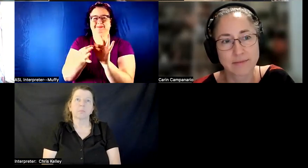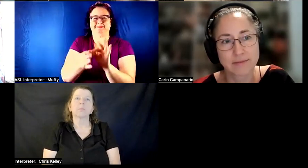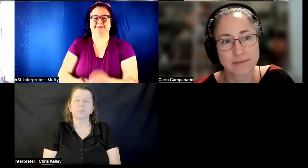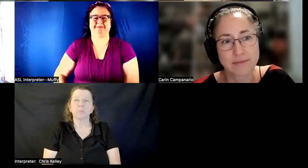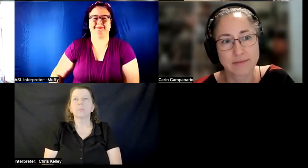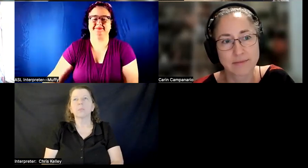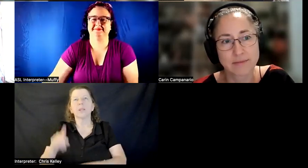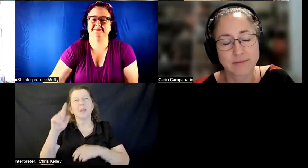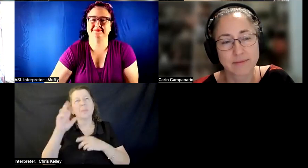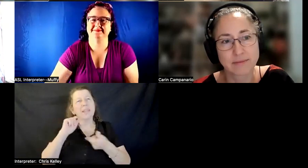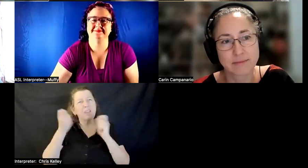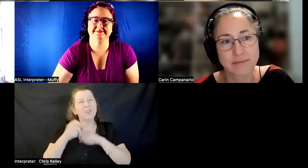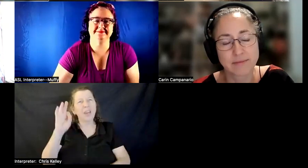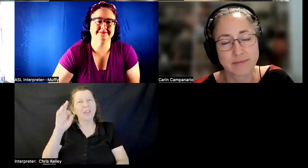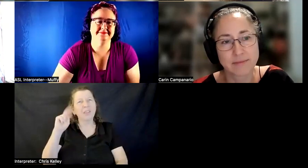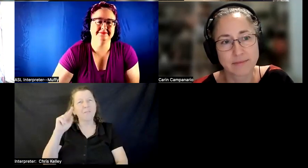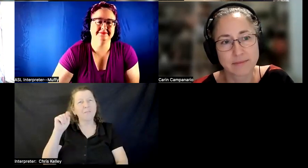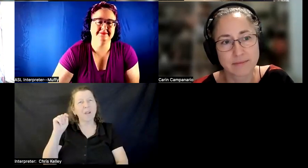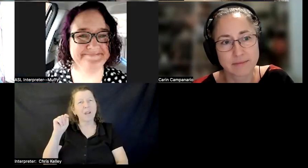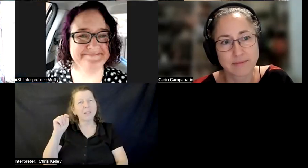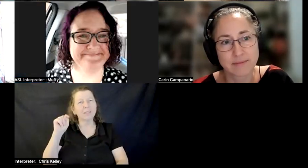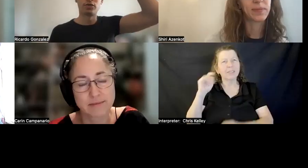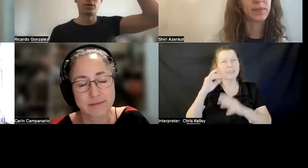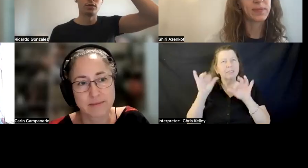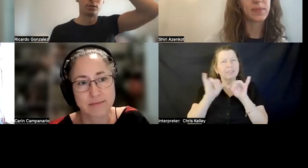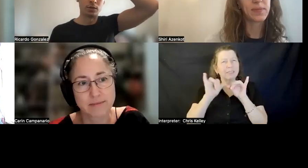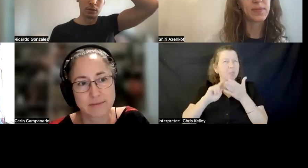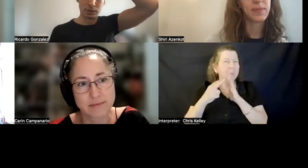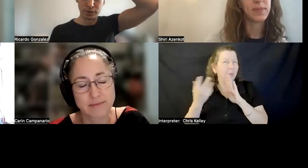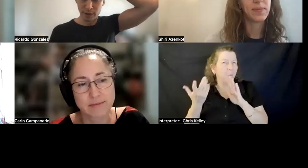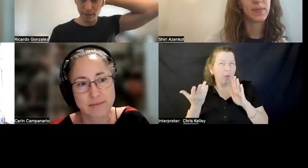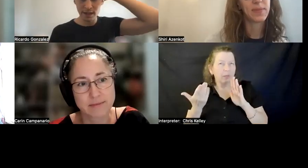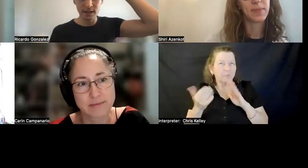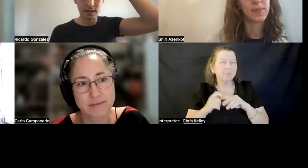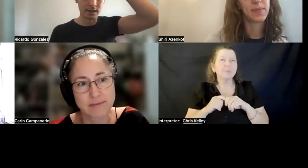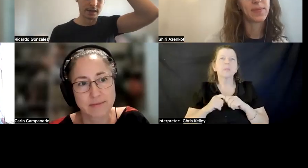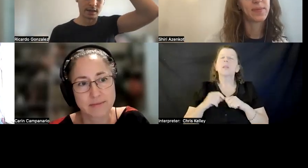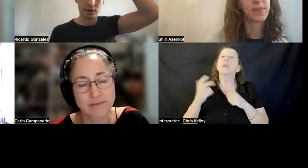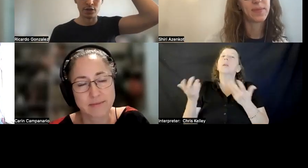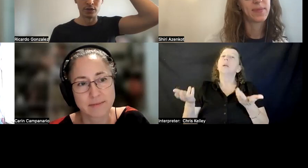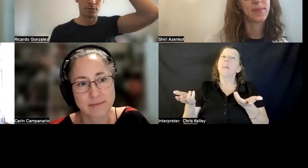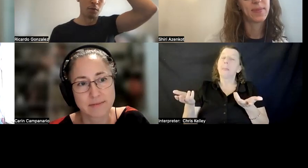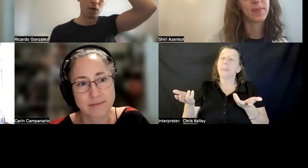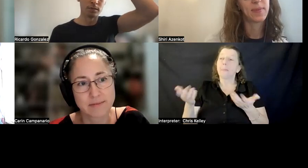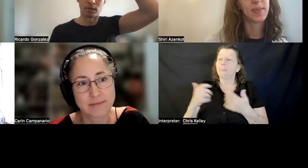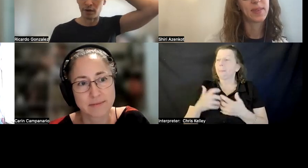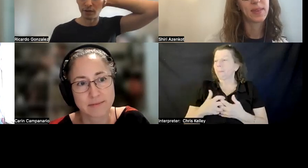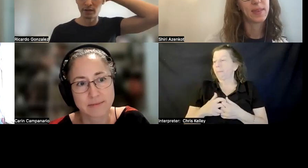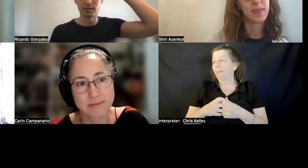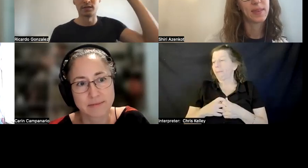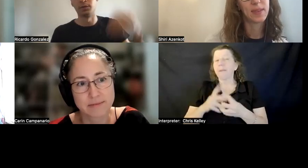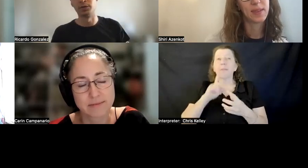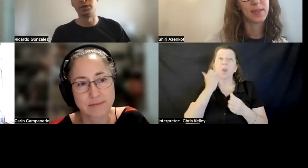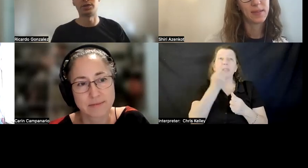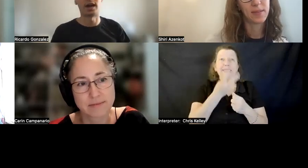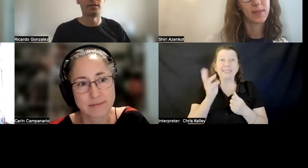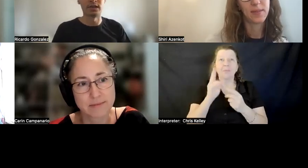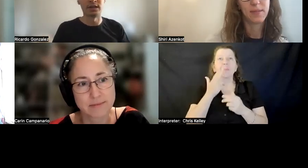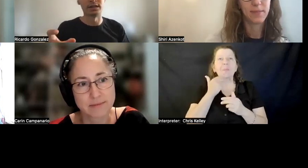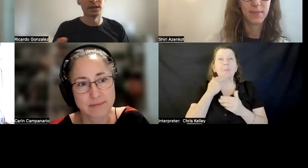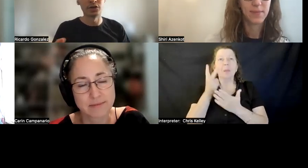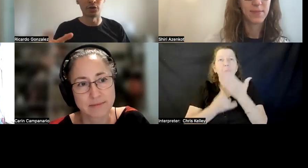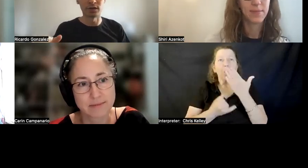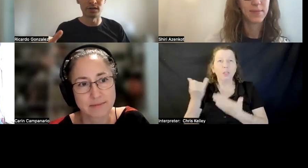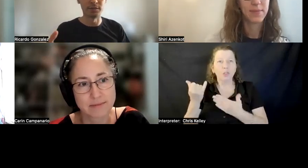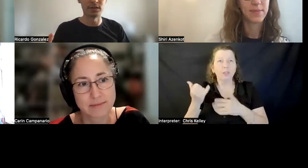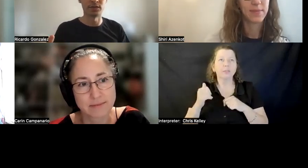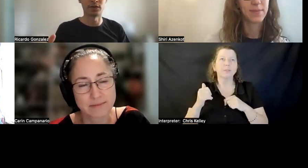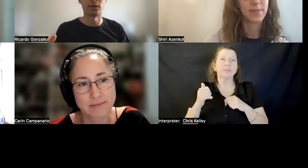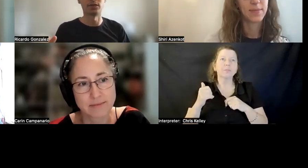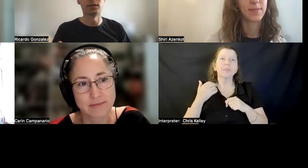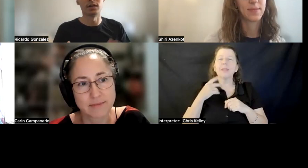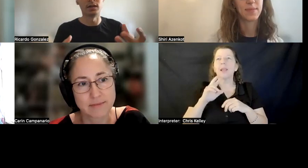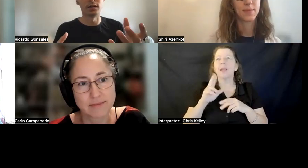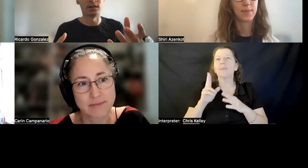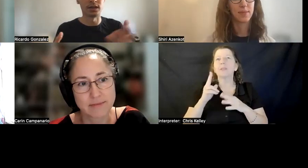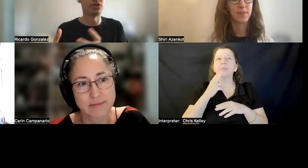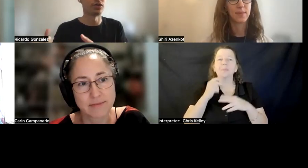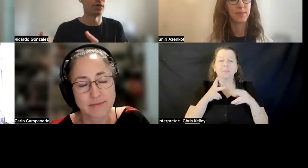SO, THERE ARE MANY SMALL PROJECTS WHICH HAVE SHORT SNIPPETS OF CODE THAT SHOW